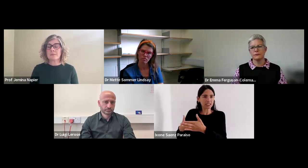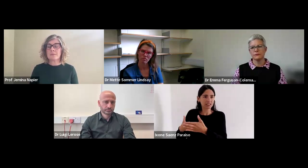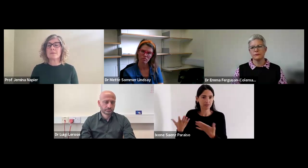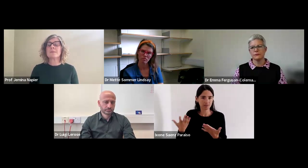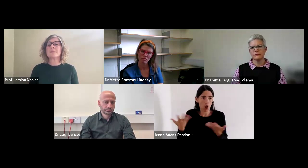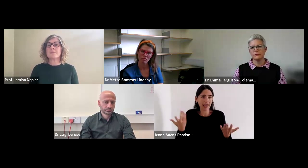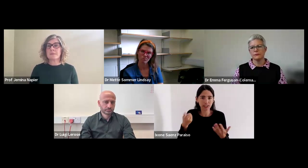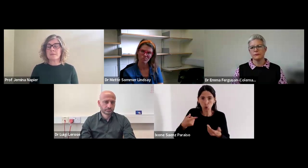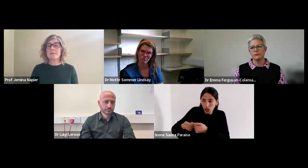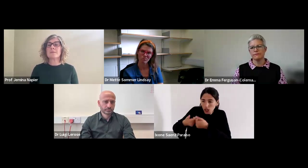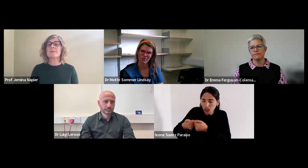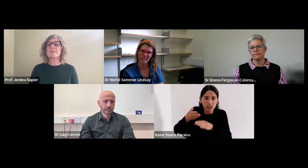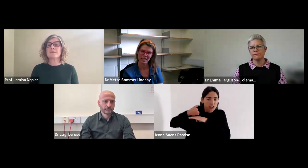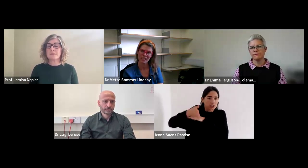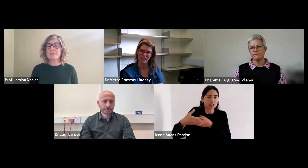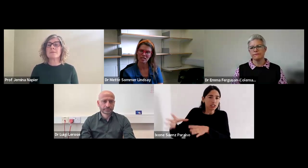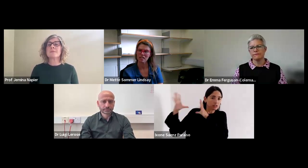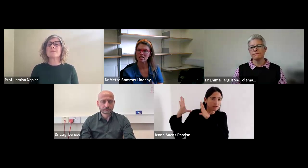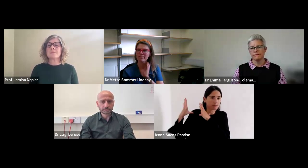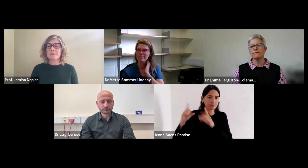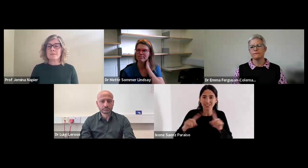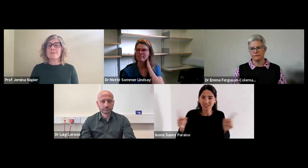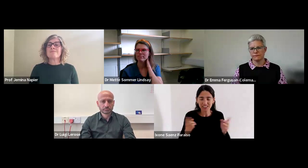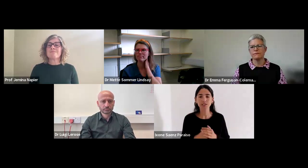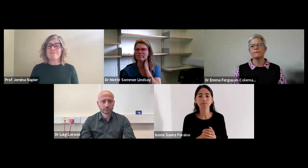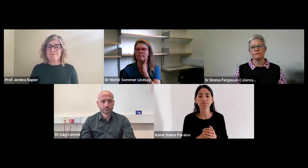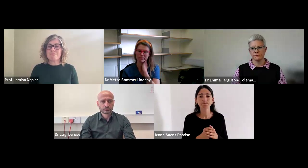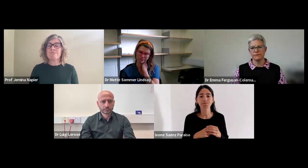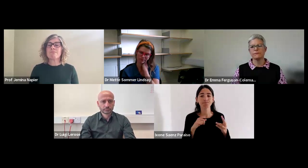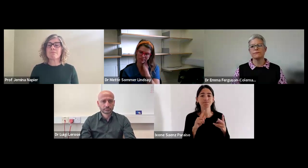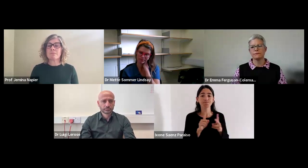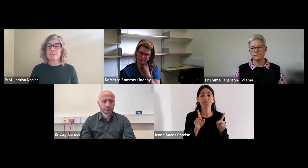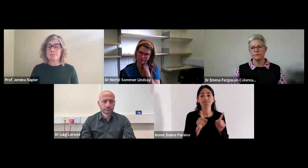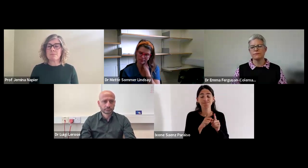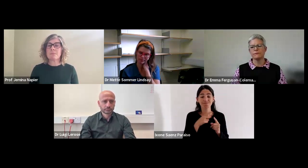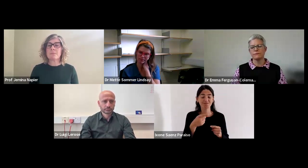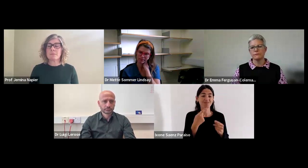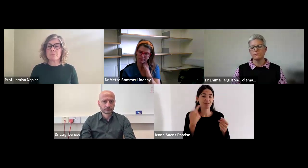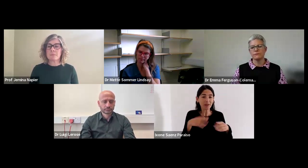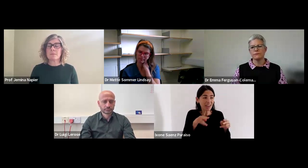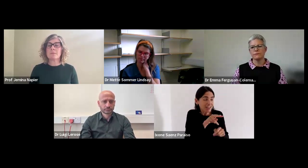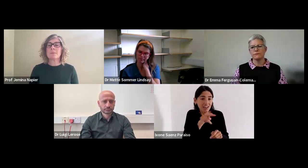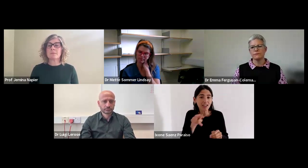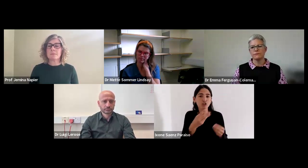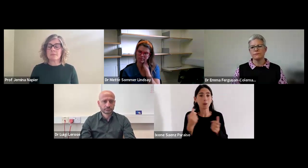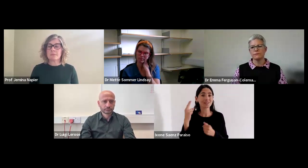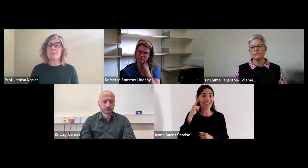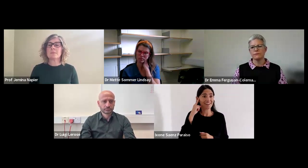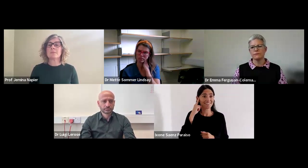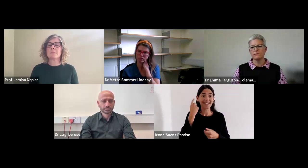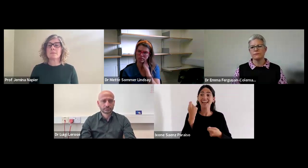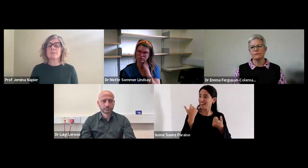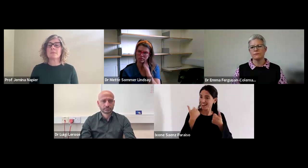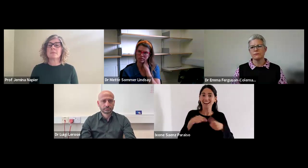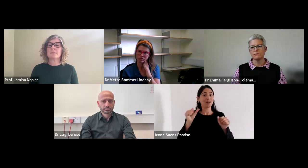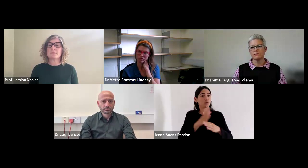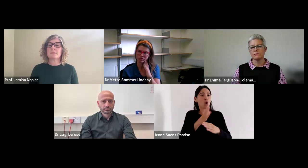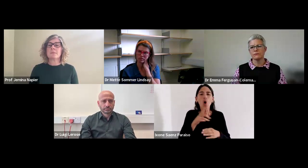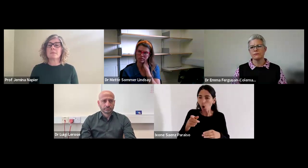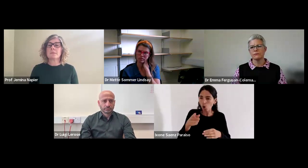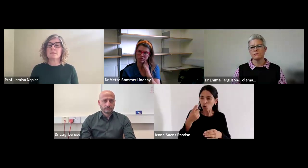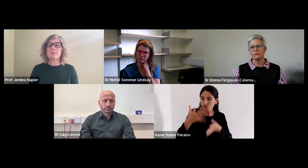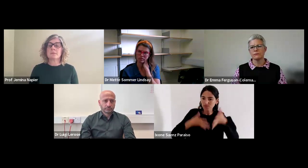of that nature in Spain which means that you take on that additional burden. I have seen deaf people